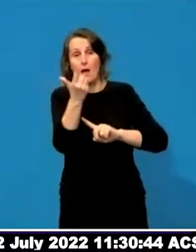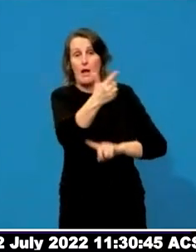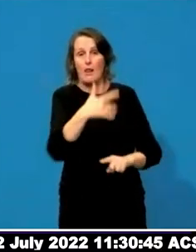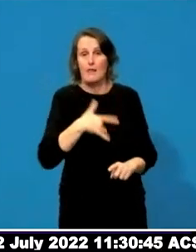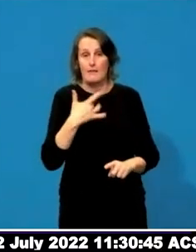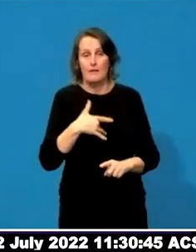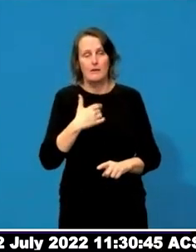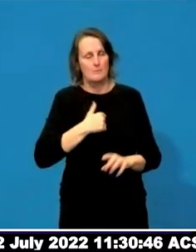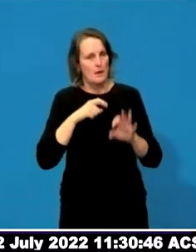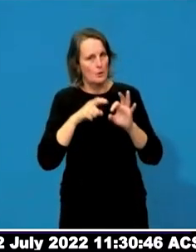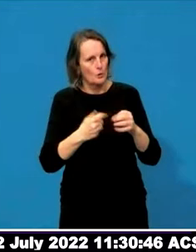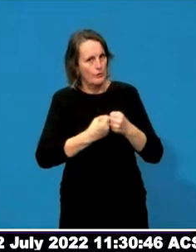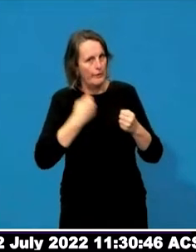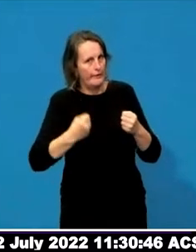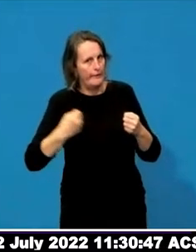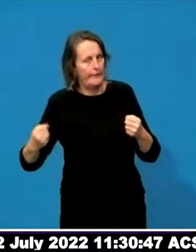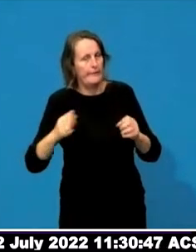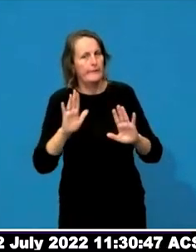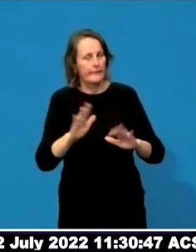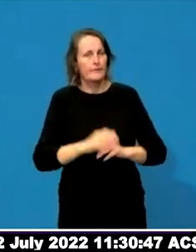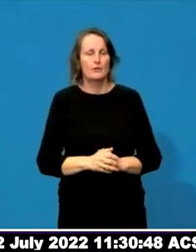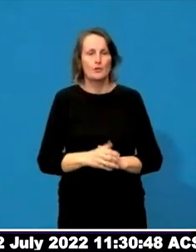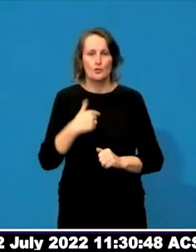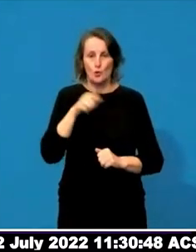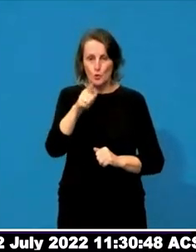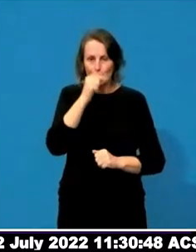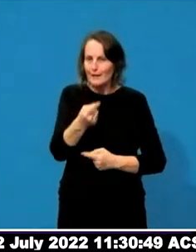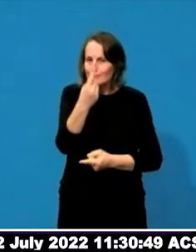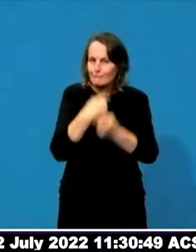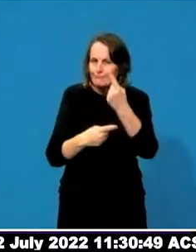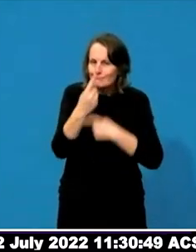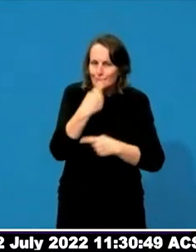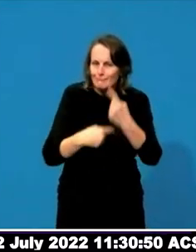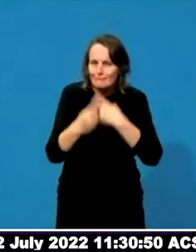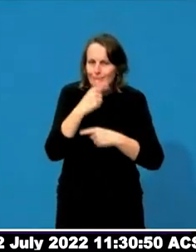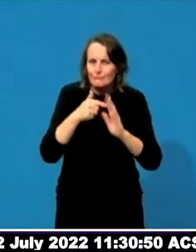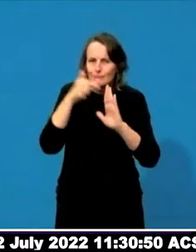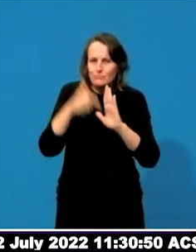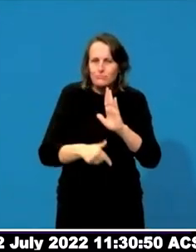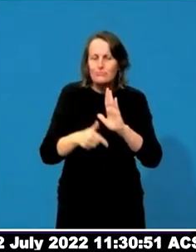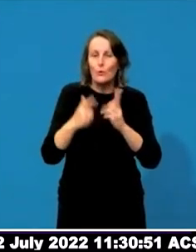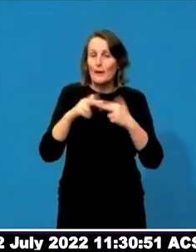Please feel free to take it apart or reject it or ask for clarification. Yes.